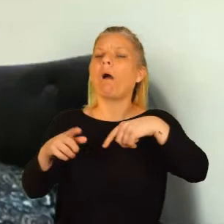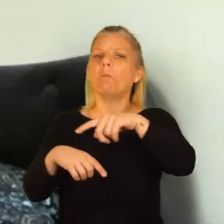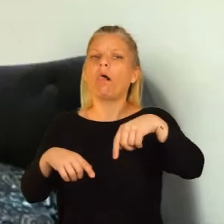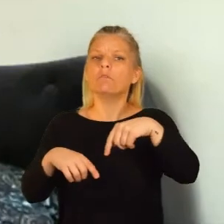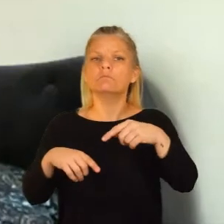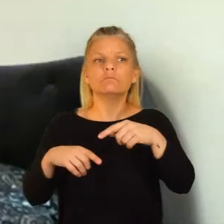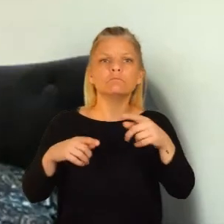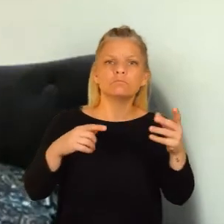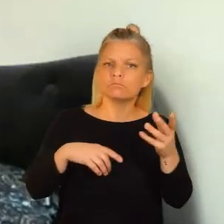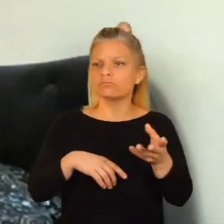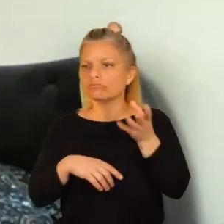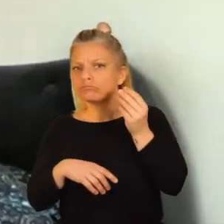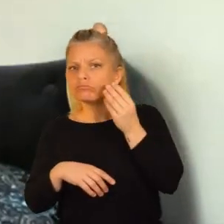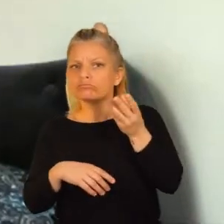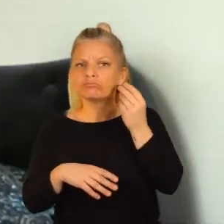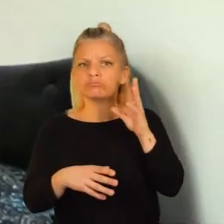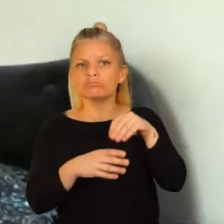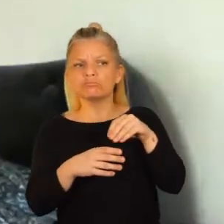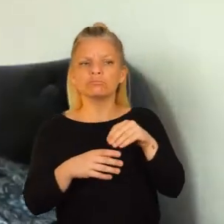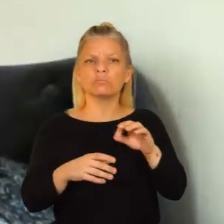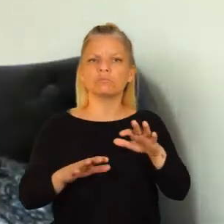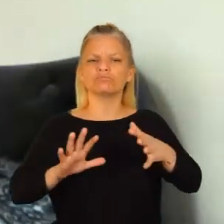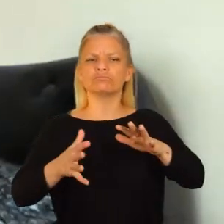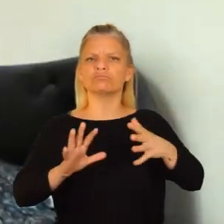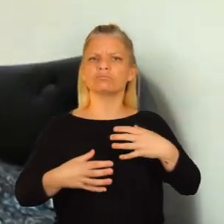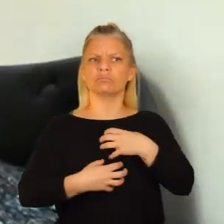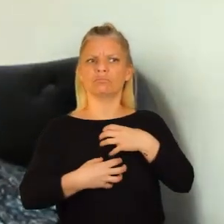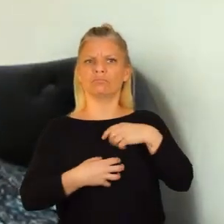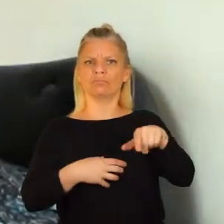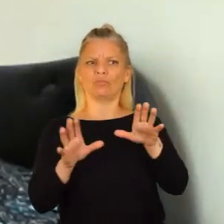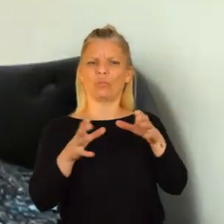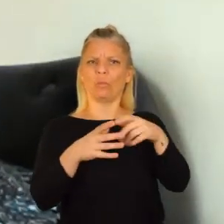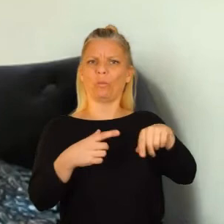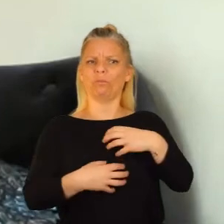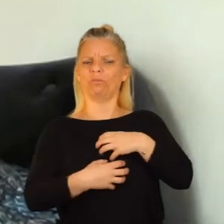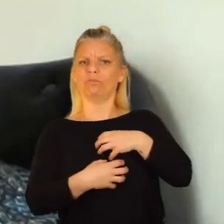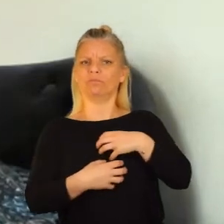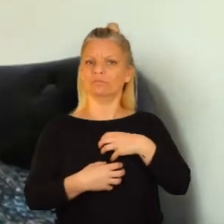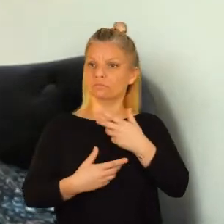I think if people are listening to this and are moderately terrified of groups , I am terrified